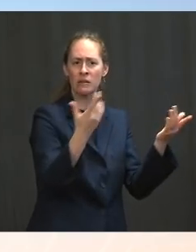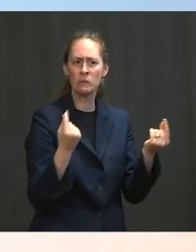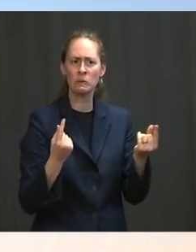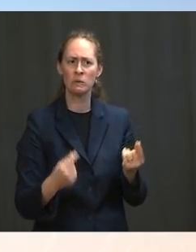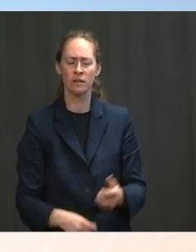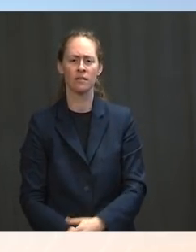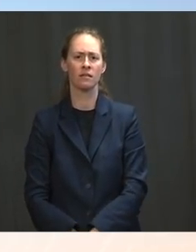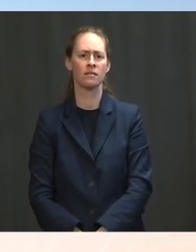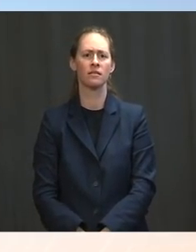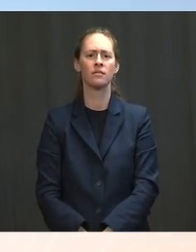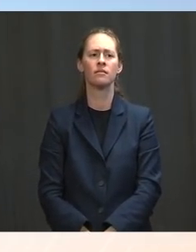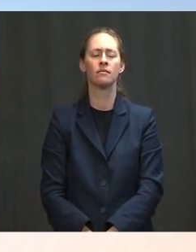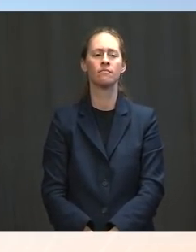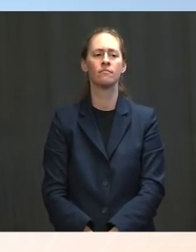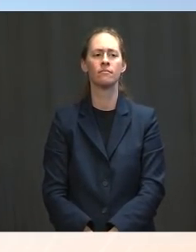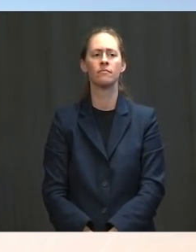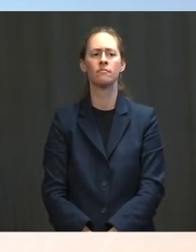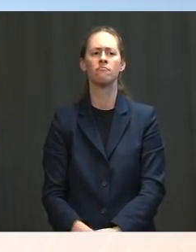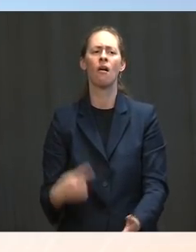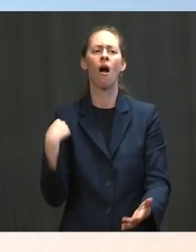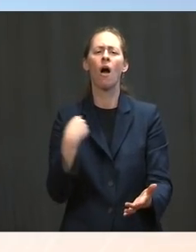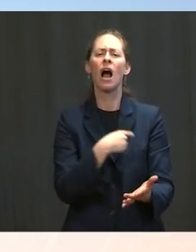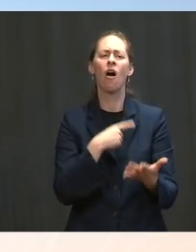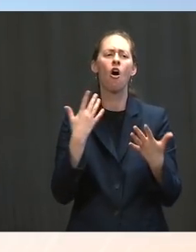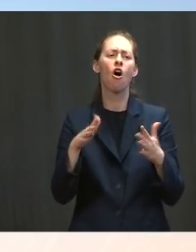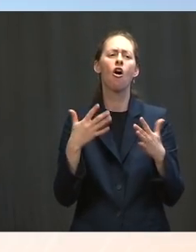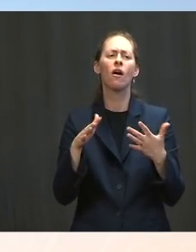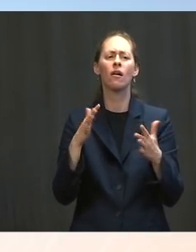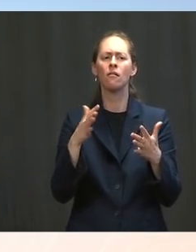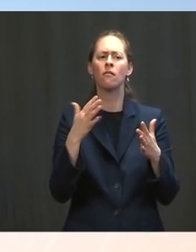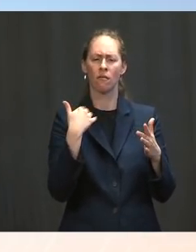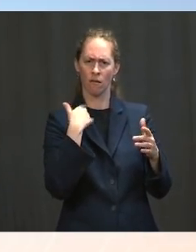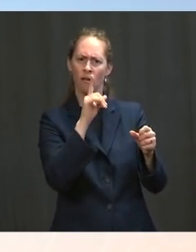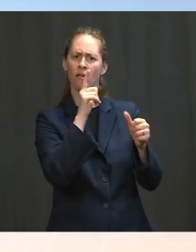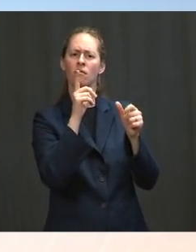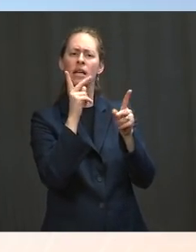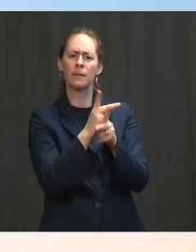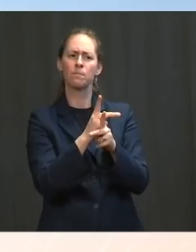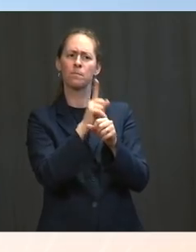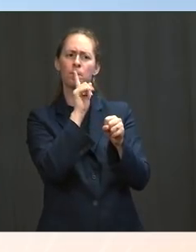[sic] -- presence in Kabul, which is continuing even after we bring our military,